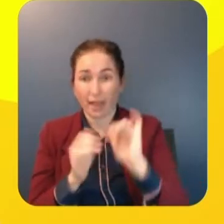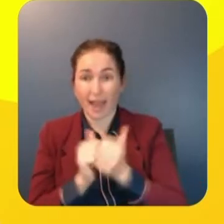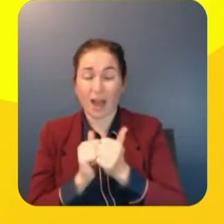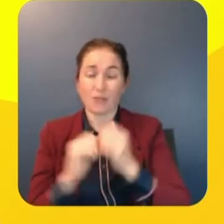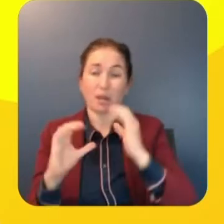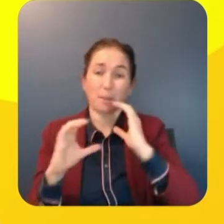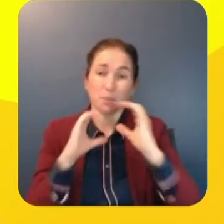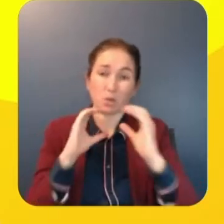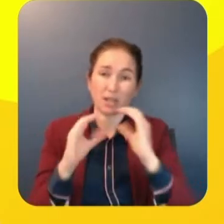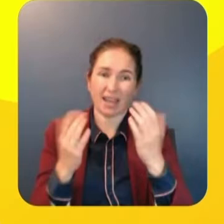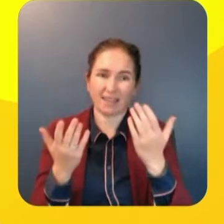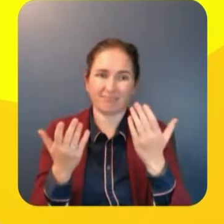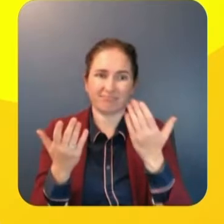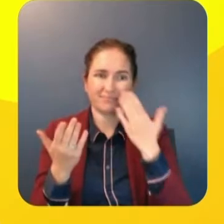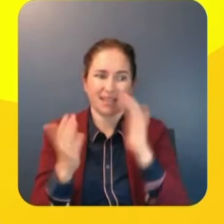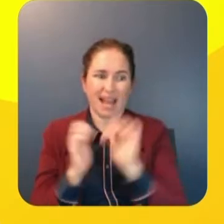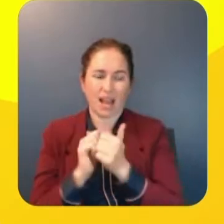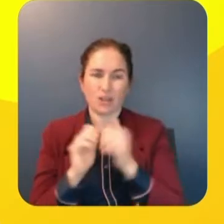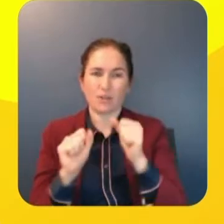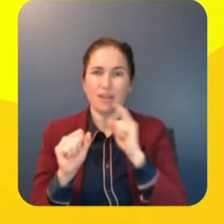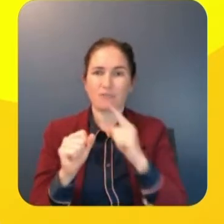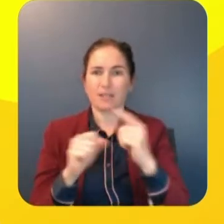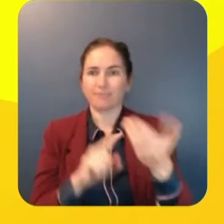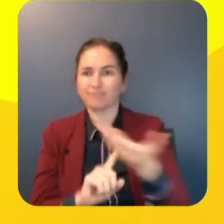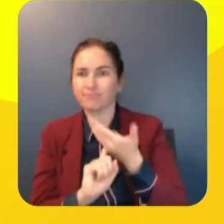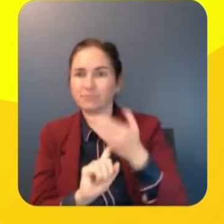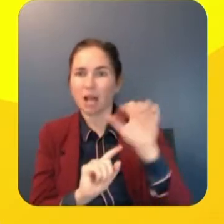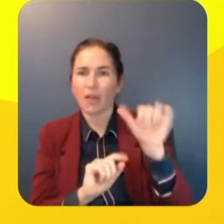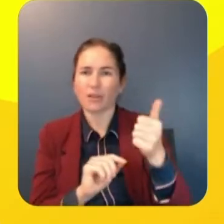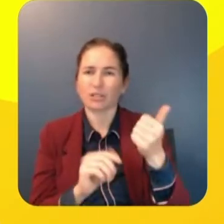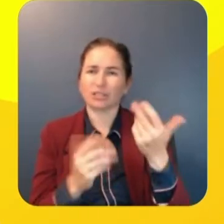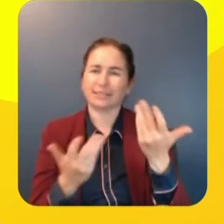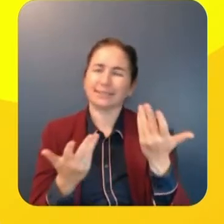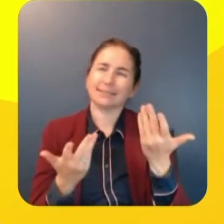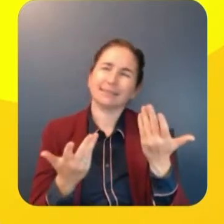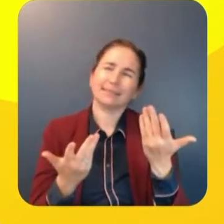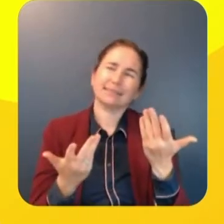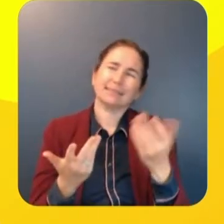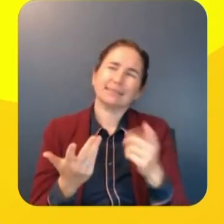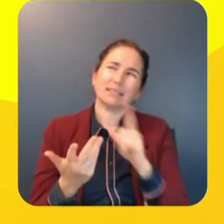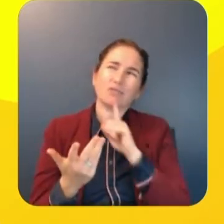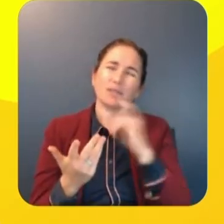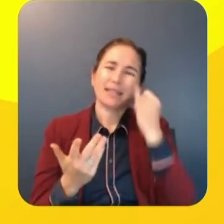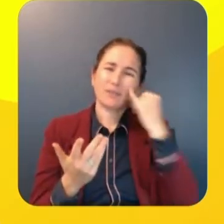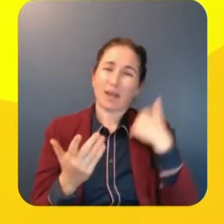how you can sway others. So, if we're going to really have more challenging discussions